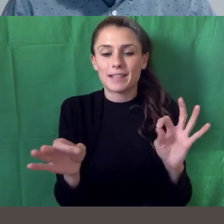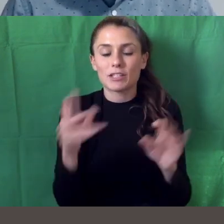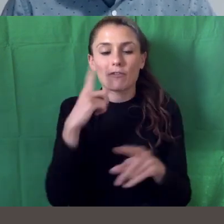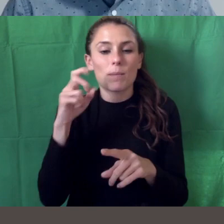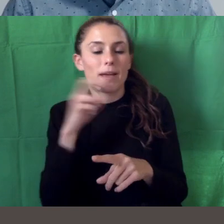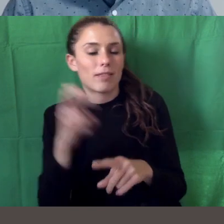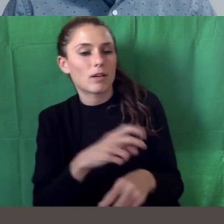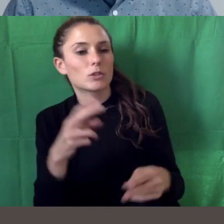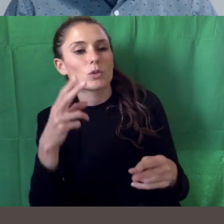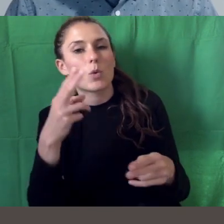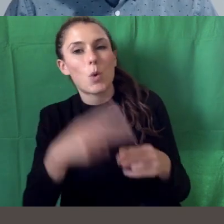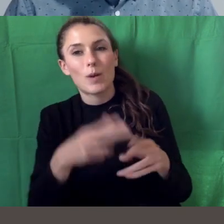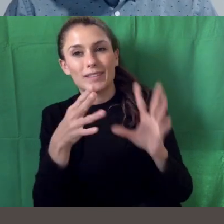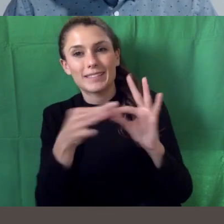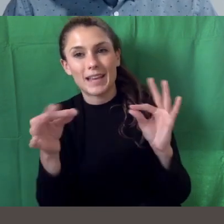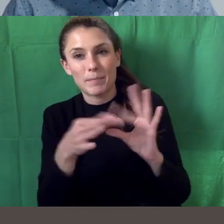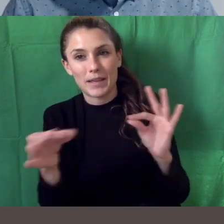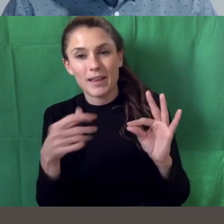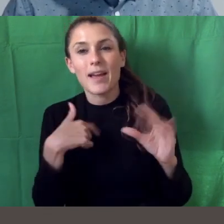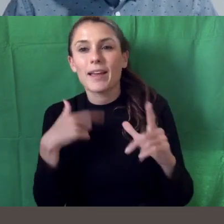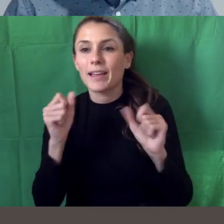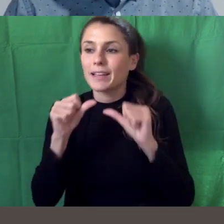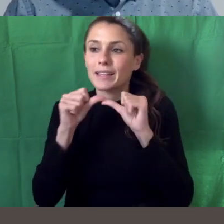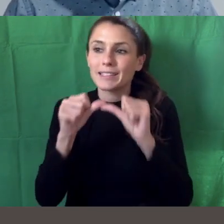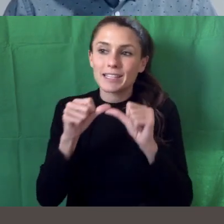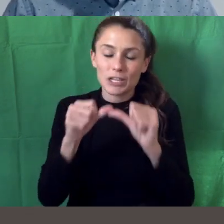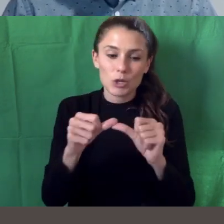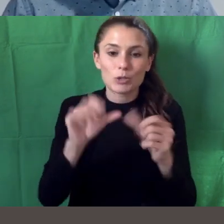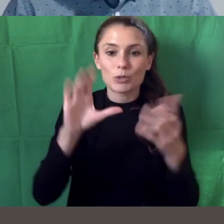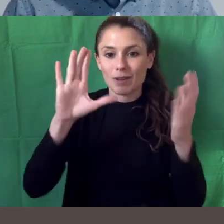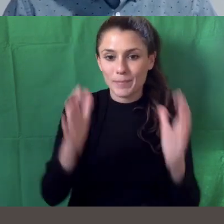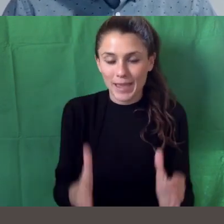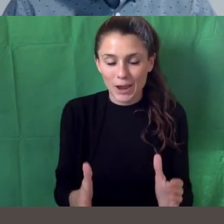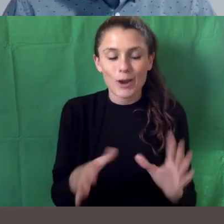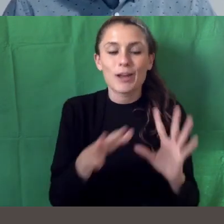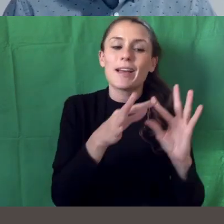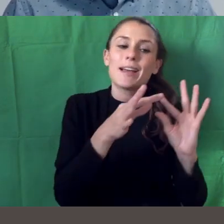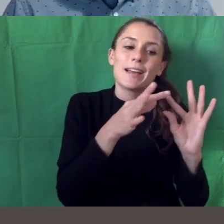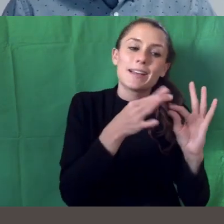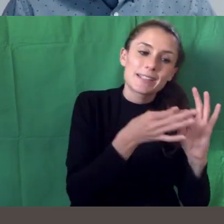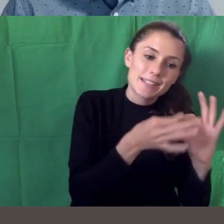And we can keep going down with this analogy, where sentences form paragraphs,